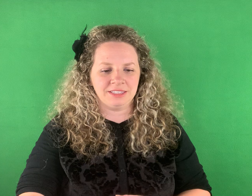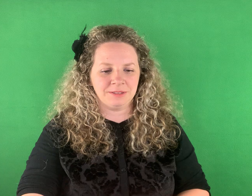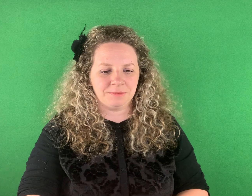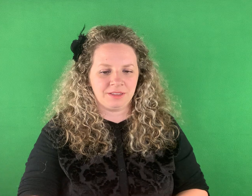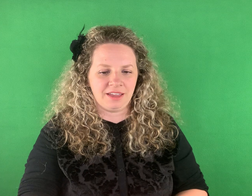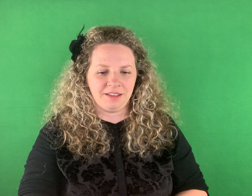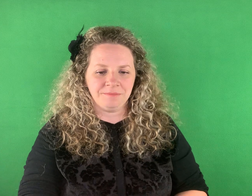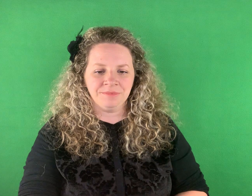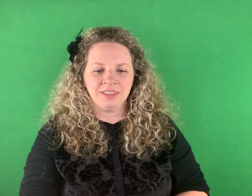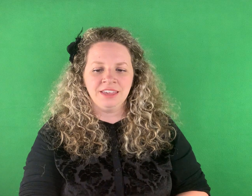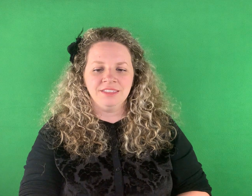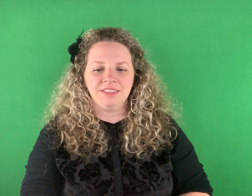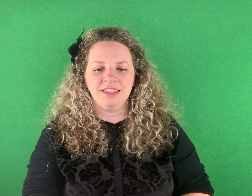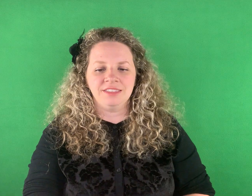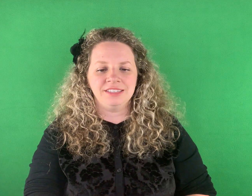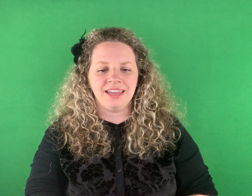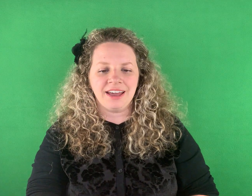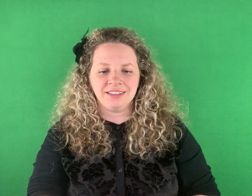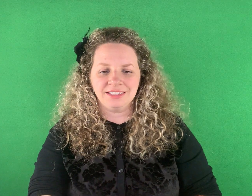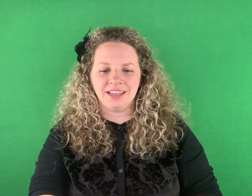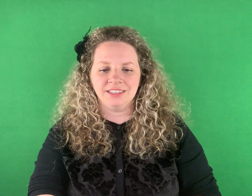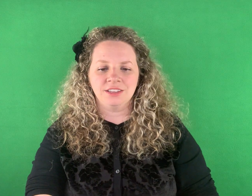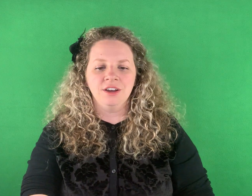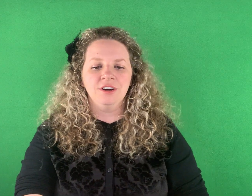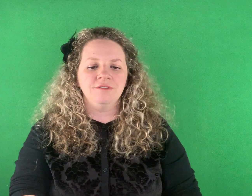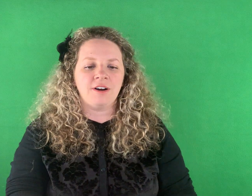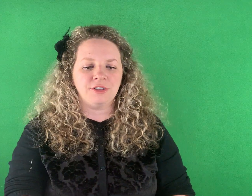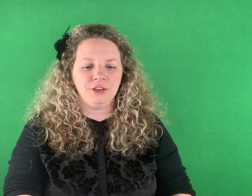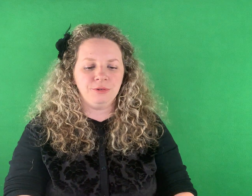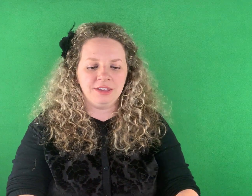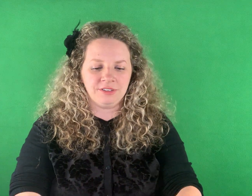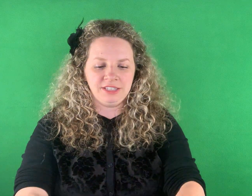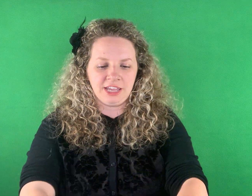Okay. Then the tag: “Father, You give and take away”